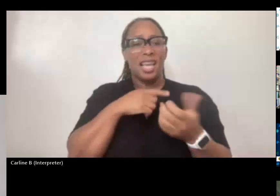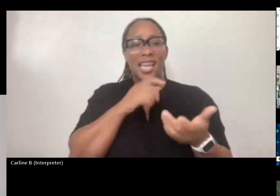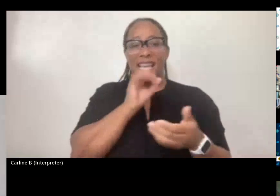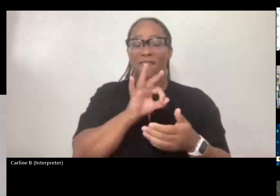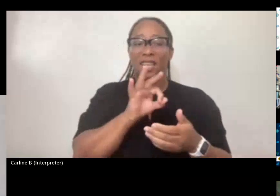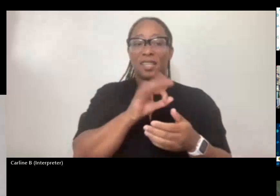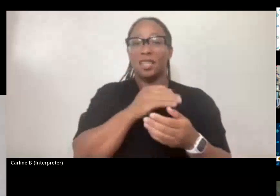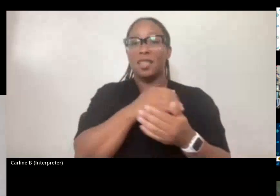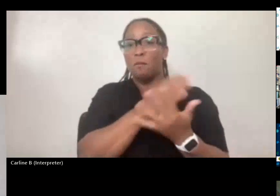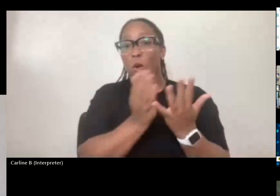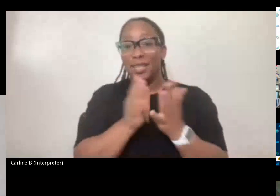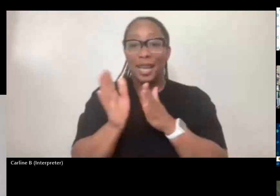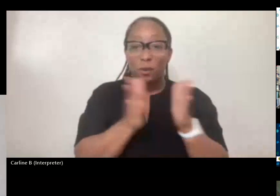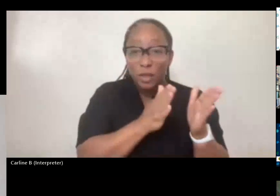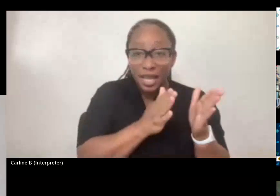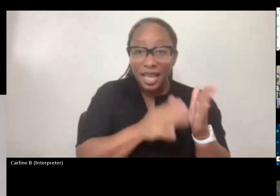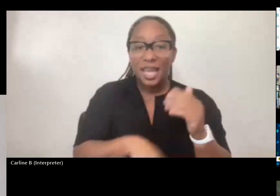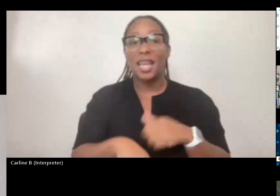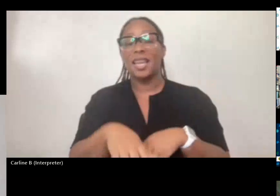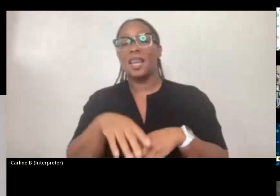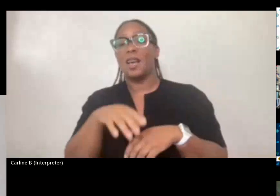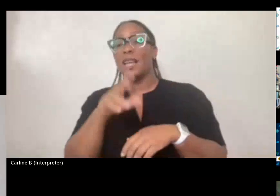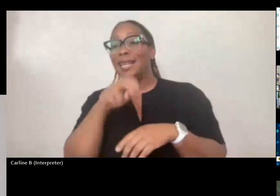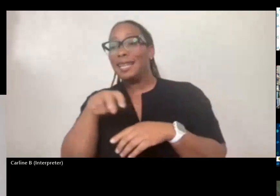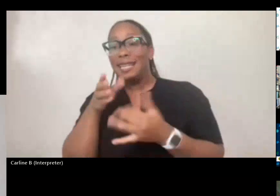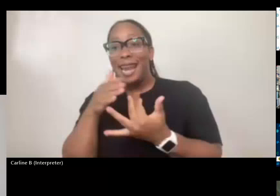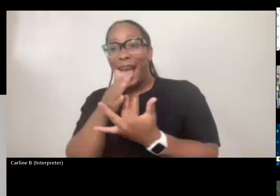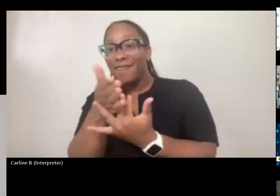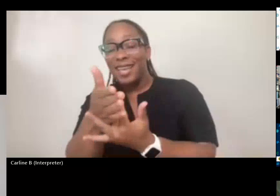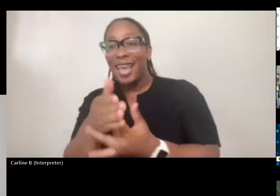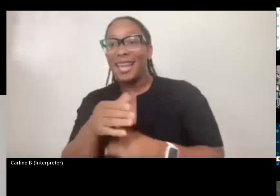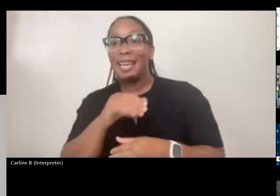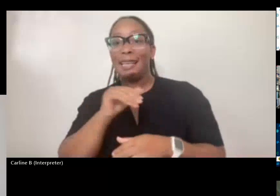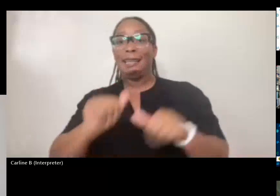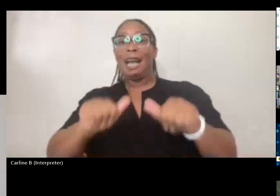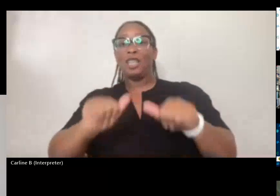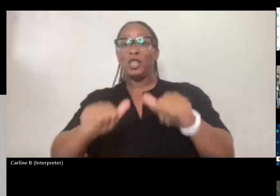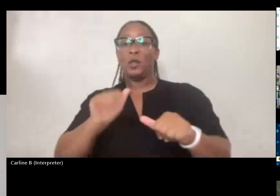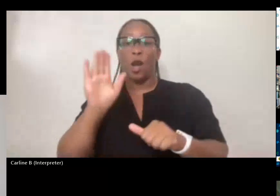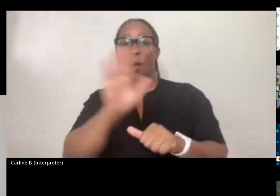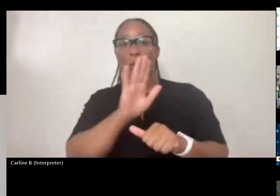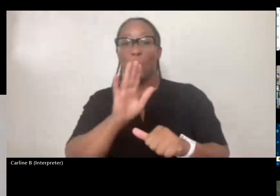multi sector plan, whether you're you're navigating. Uncertainty in your day jobs.